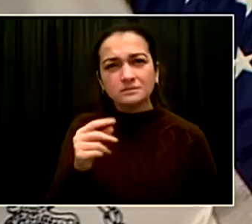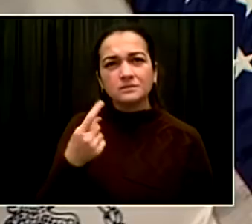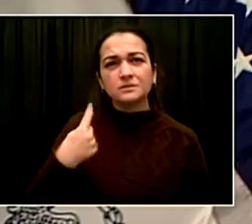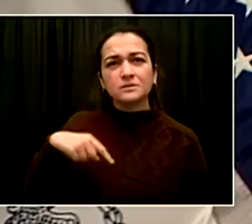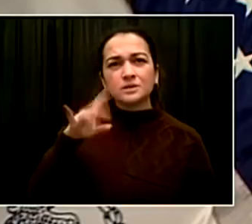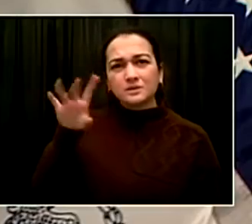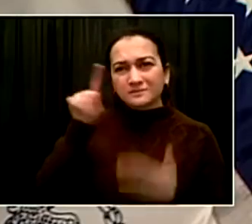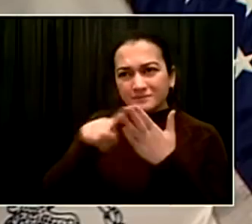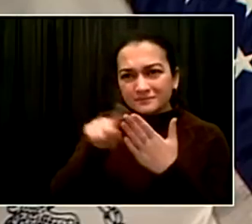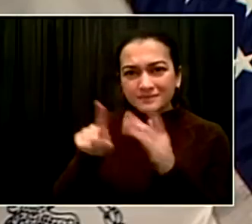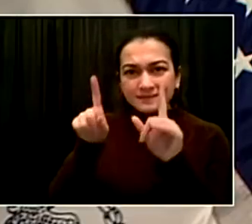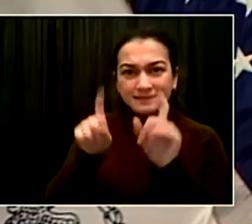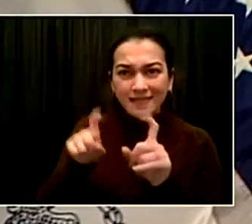DAVE TALKED TO THIS.